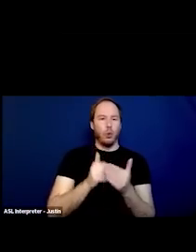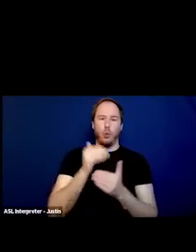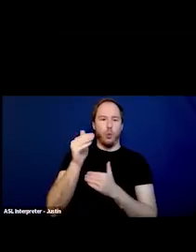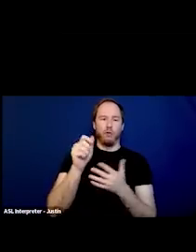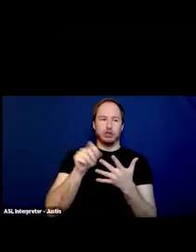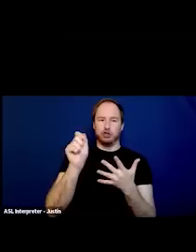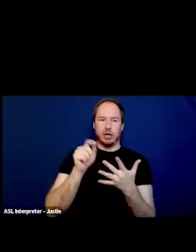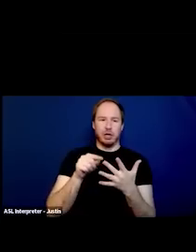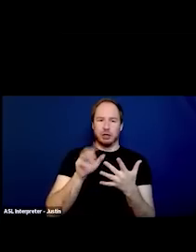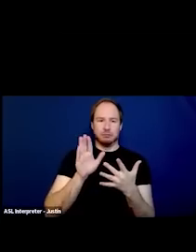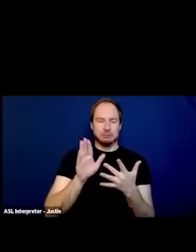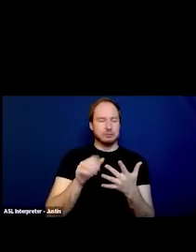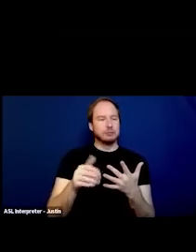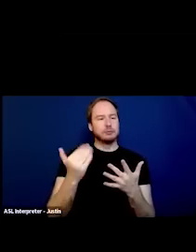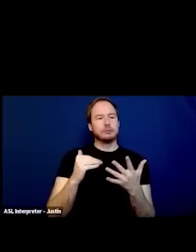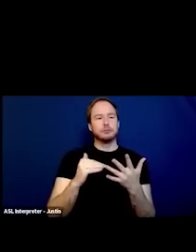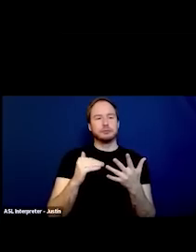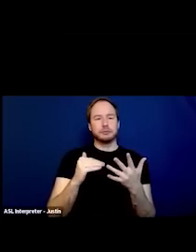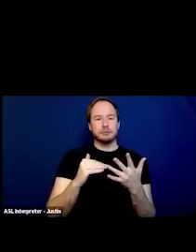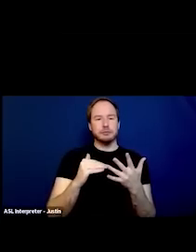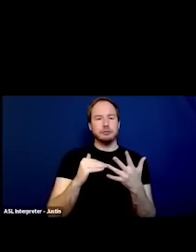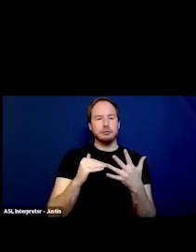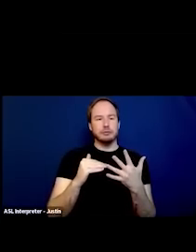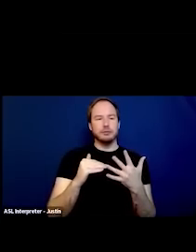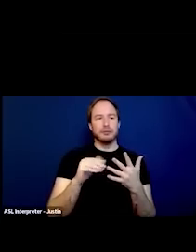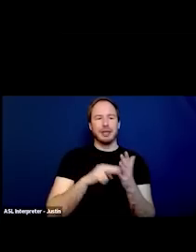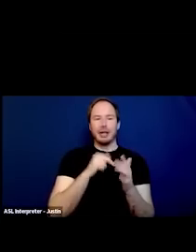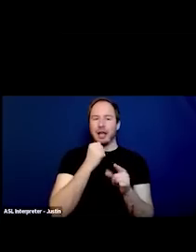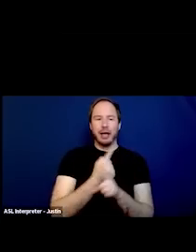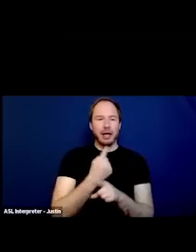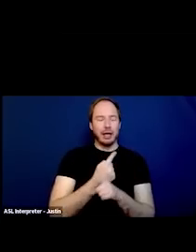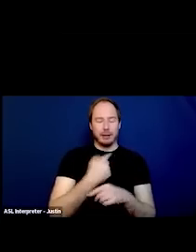And then grossly disorganized or abnormal motor behavior.